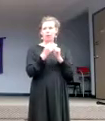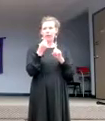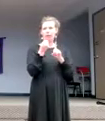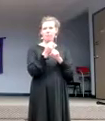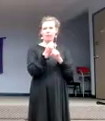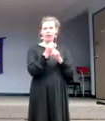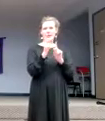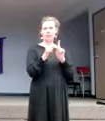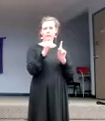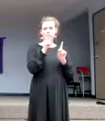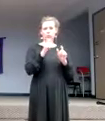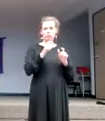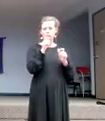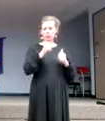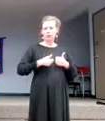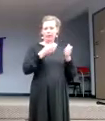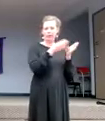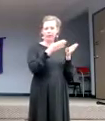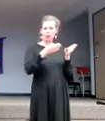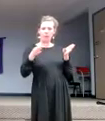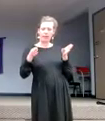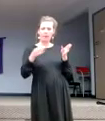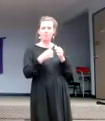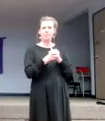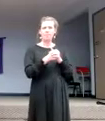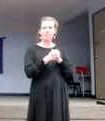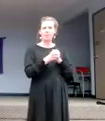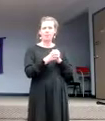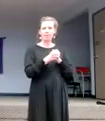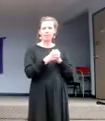So the question was that she has a one way road that's one way in and one way out and she wants